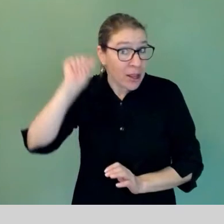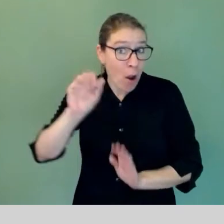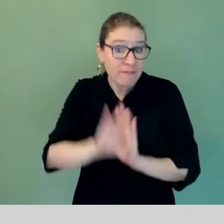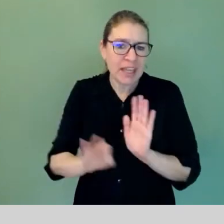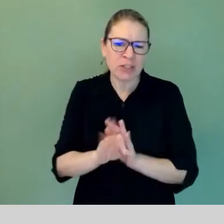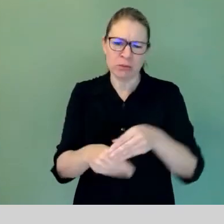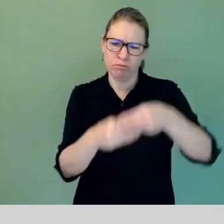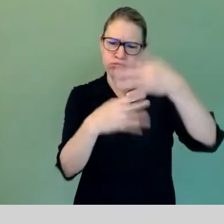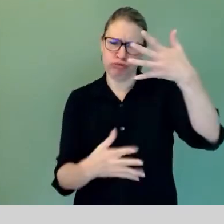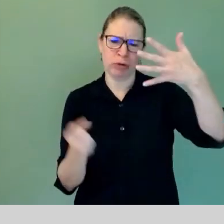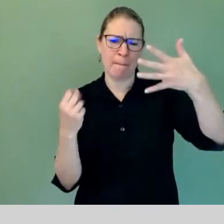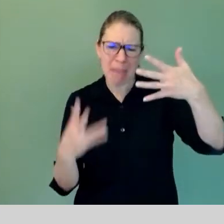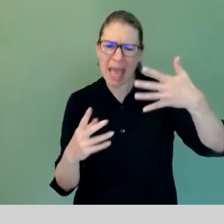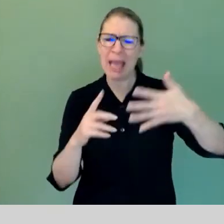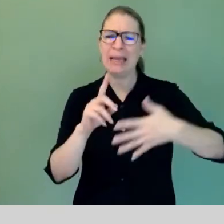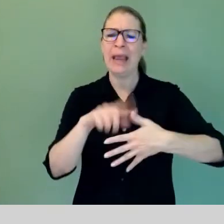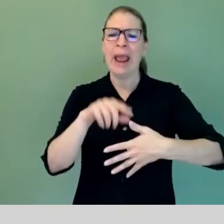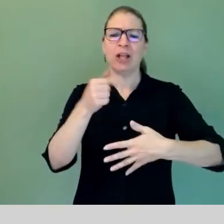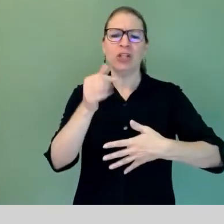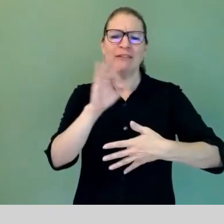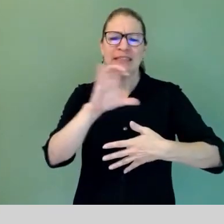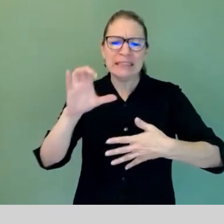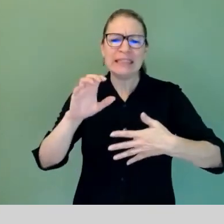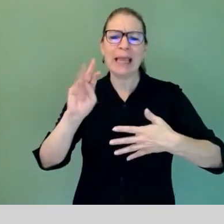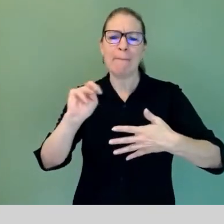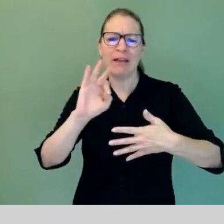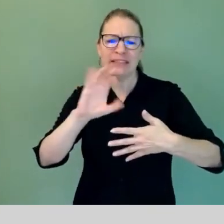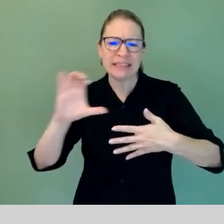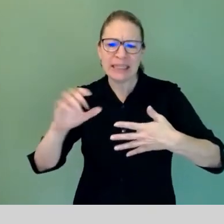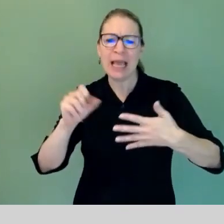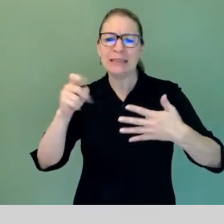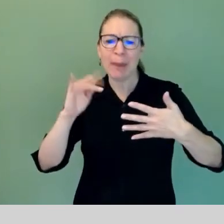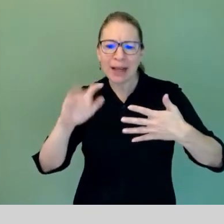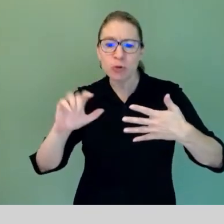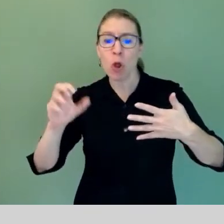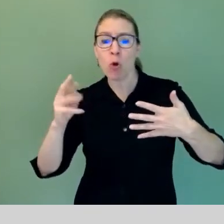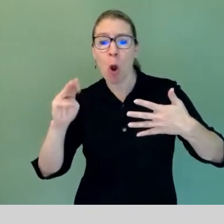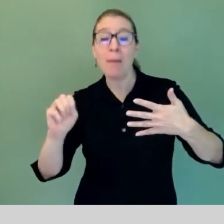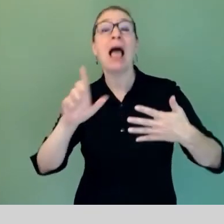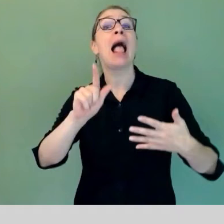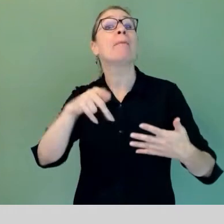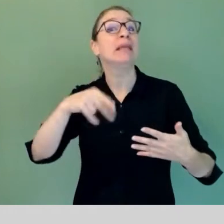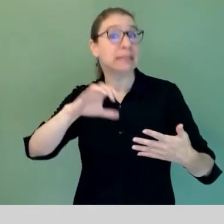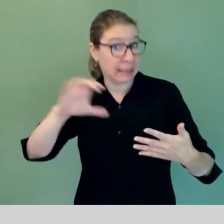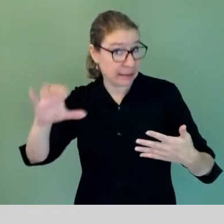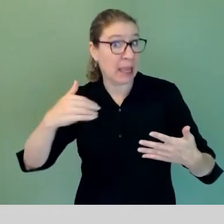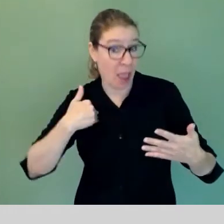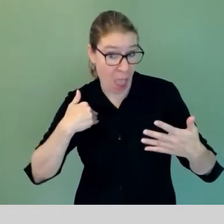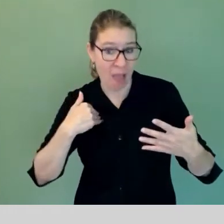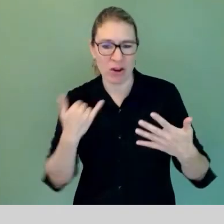that you can extract, GFCC, MFCC, spectral features, different chroma features, and then there's LPCC as well,